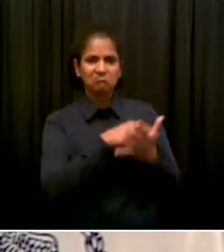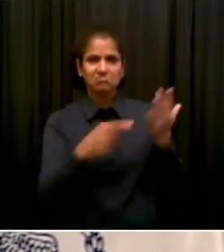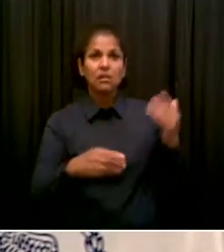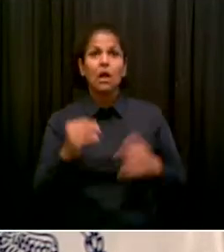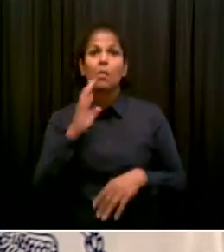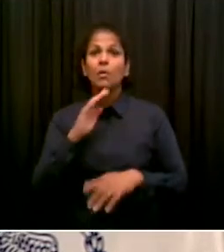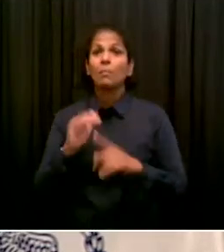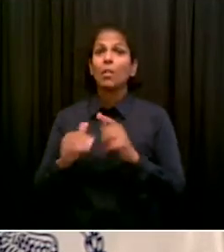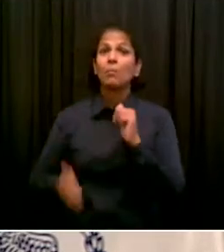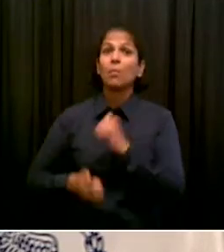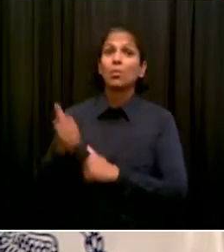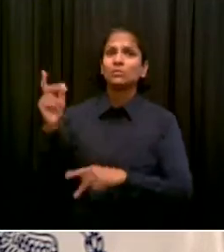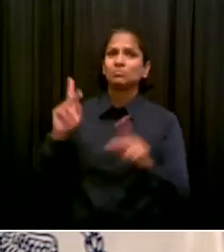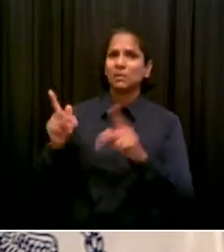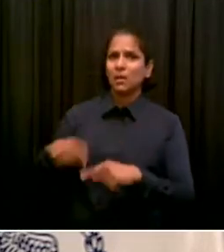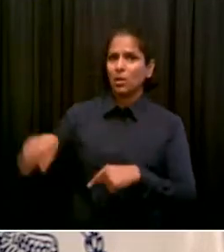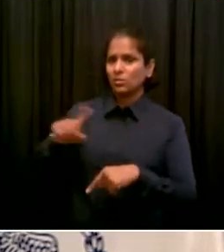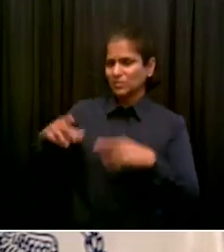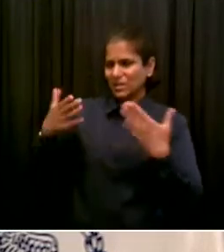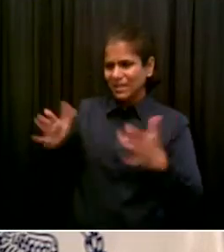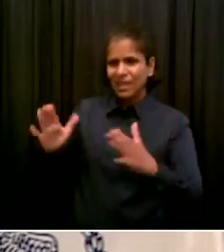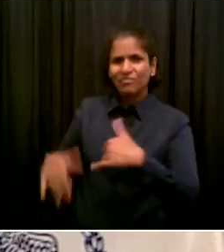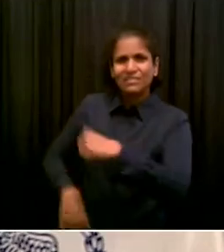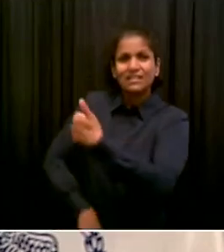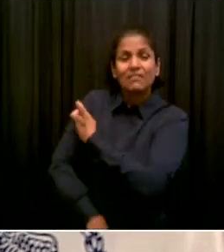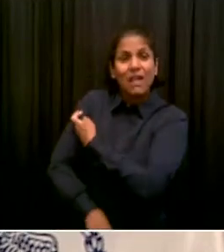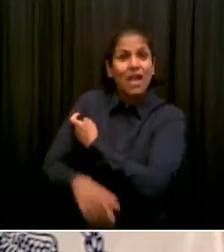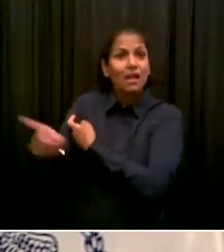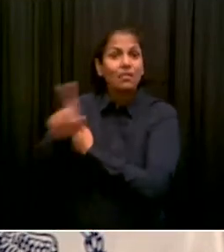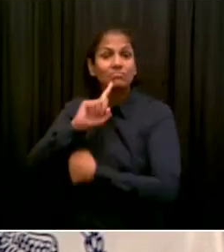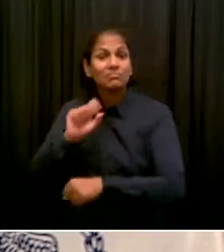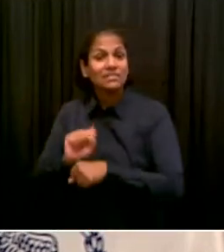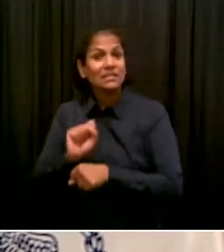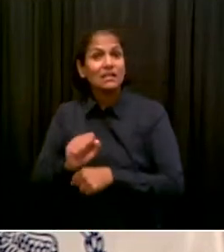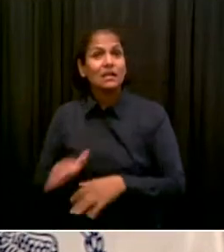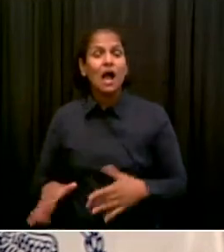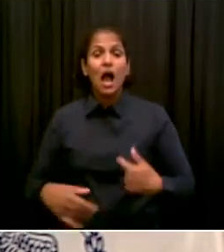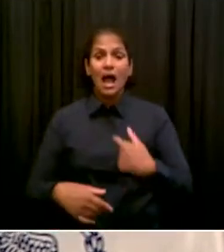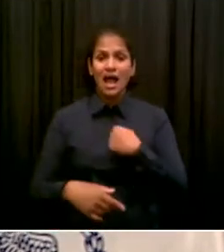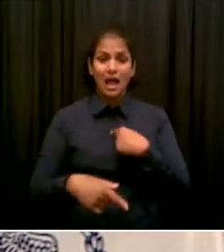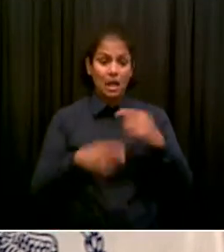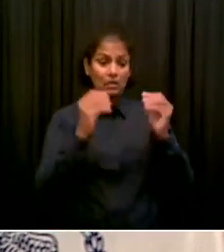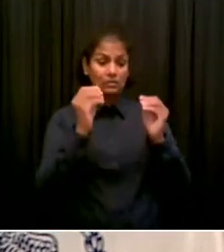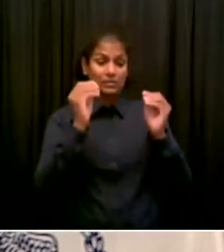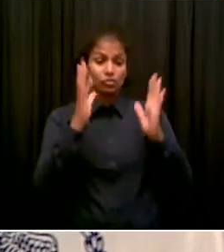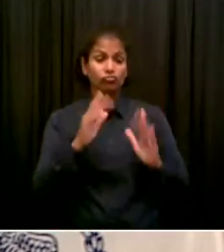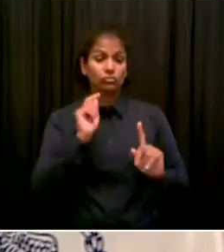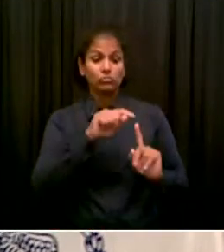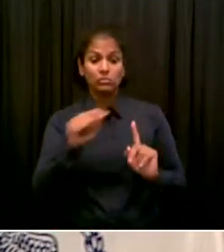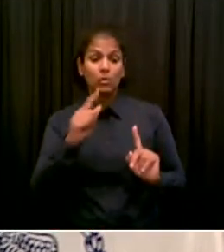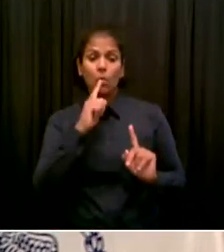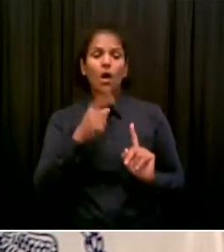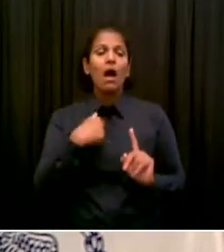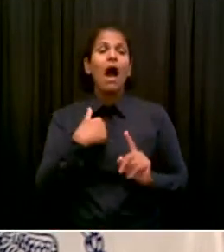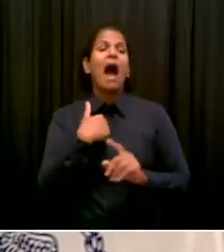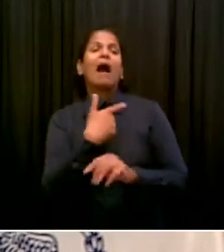REMIND THE PUBLIC OF HOW THE VAST MAJORITY OF PEOPLE CAN BE